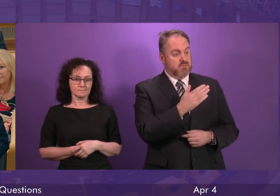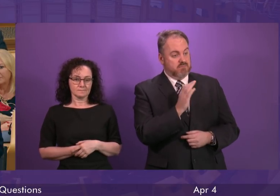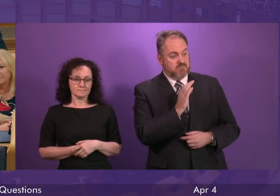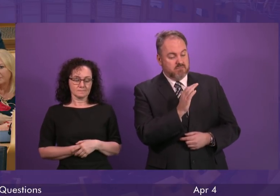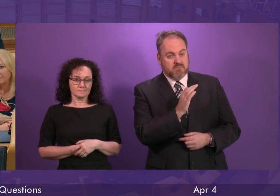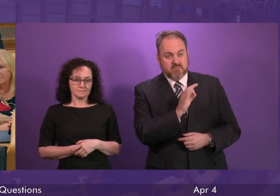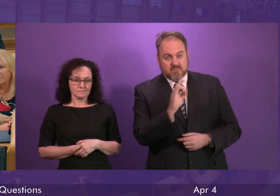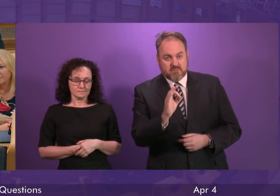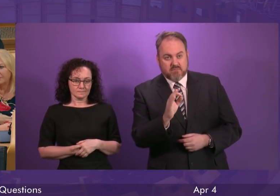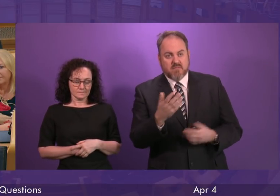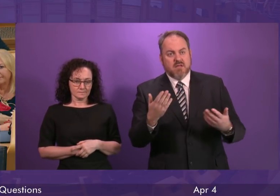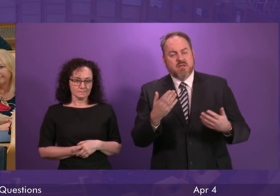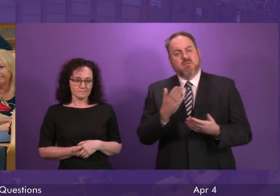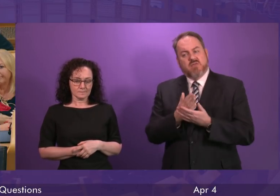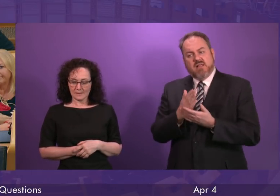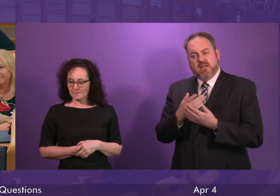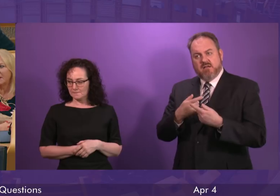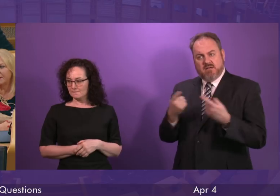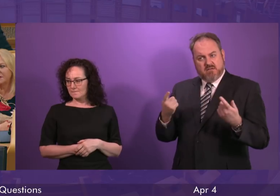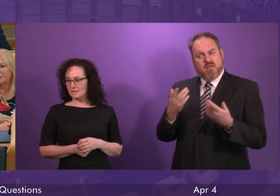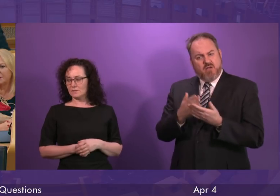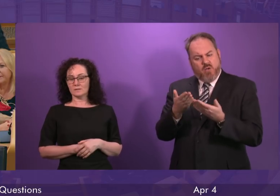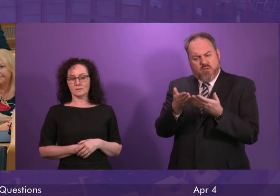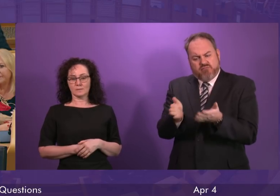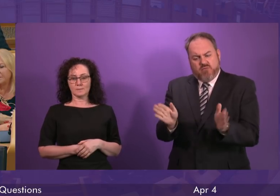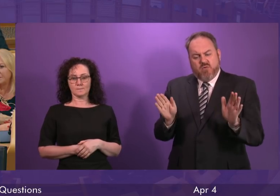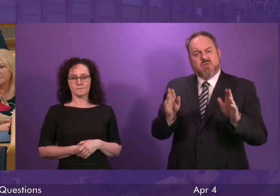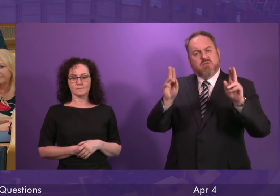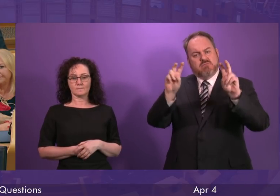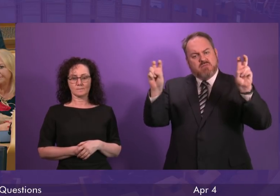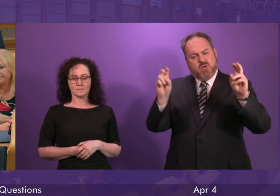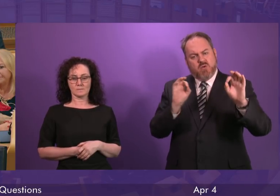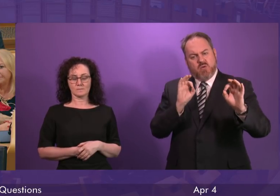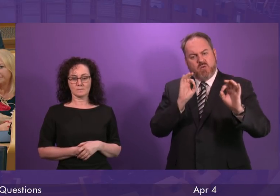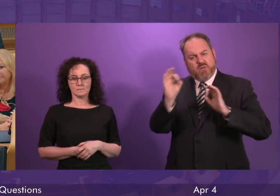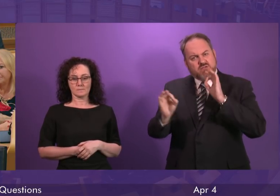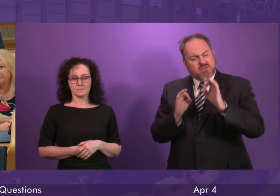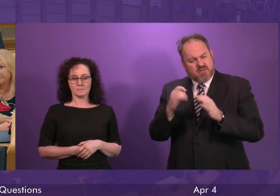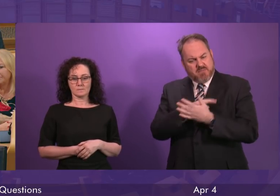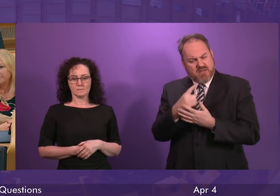which students can achieve qualifications matters. Let us examine what is emerging.